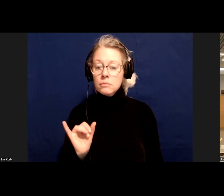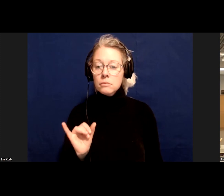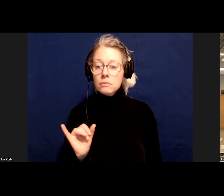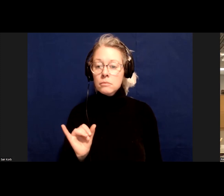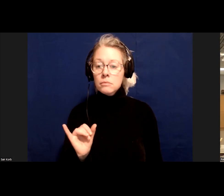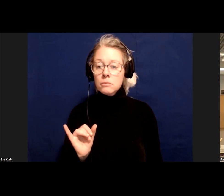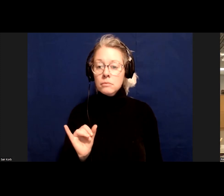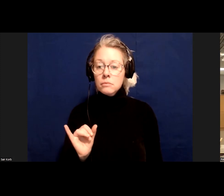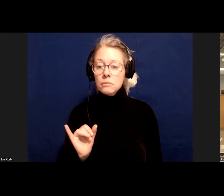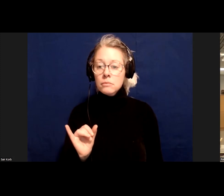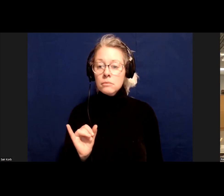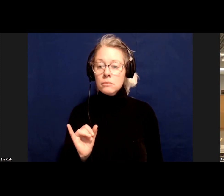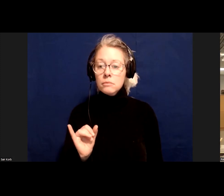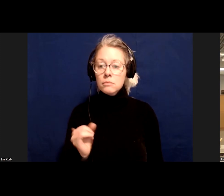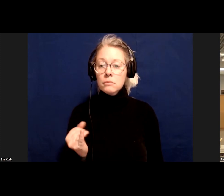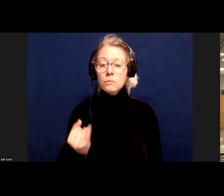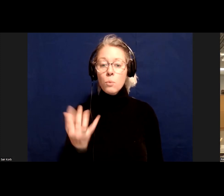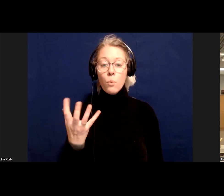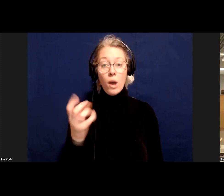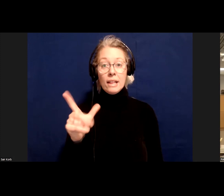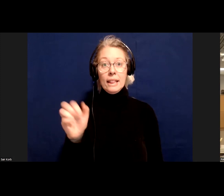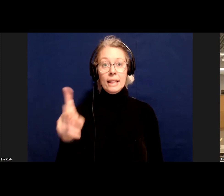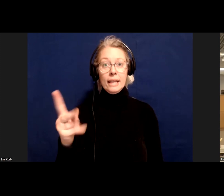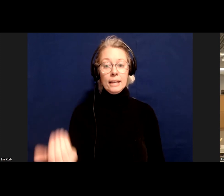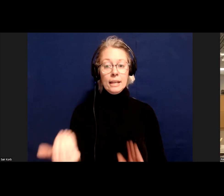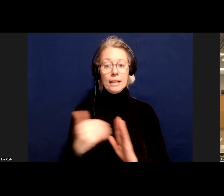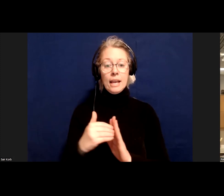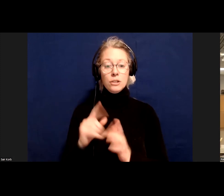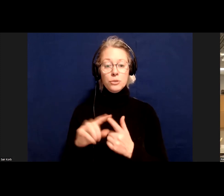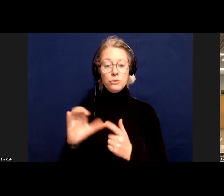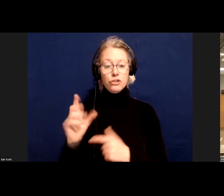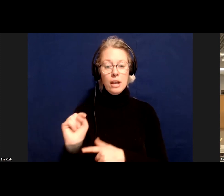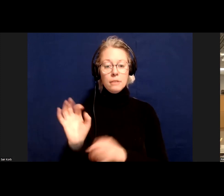just have the link that Melissa just provided put into the chat for everybody, that would